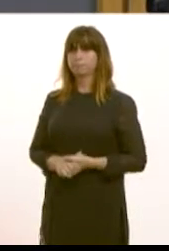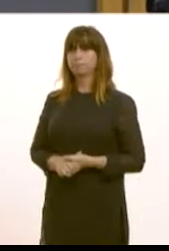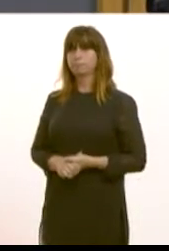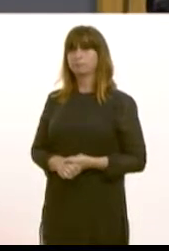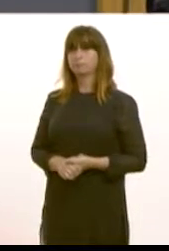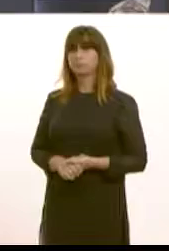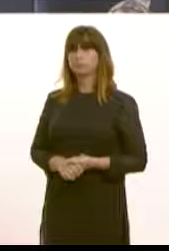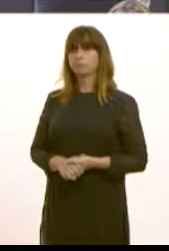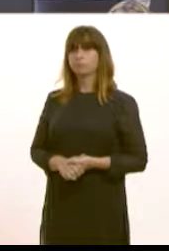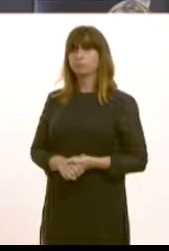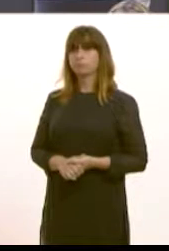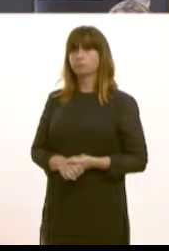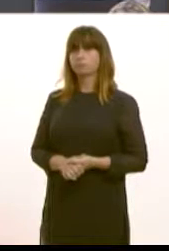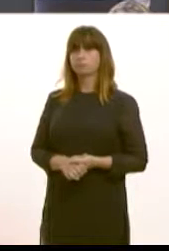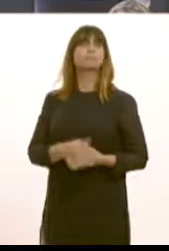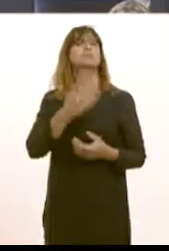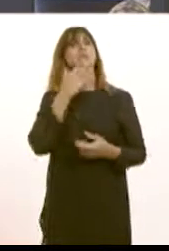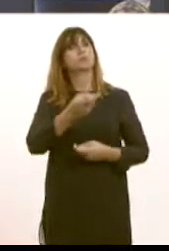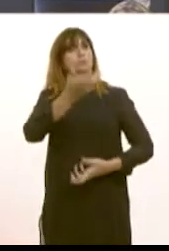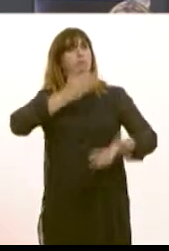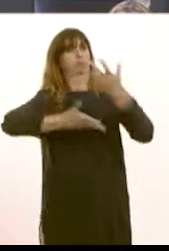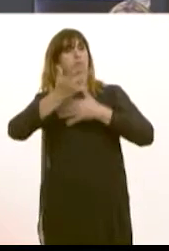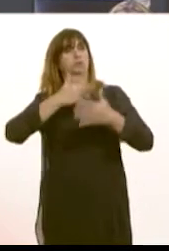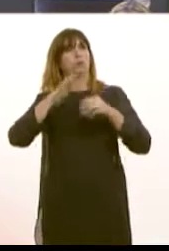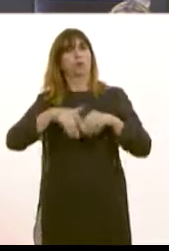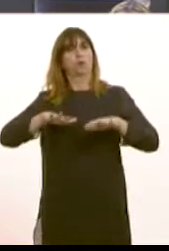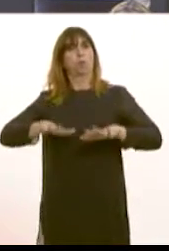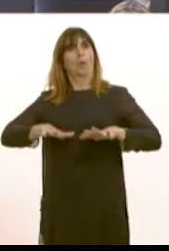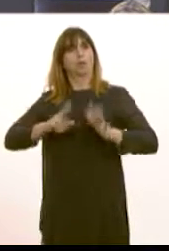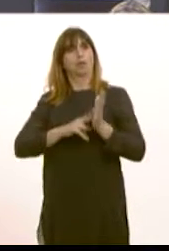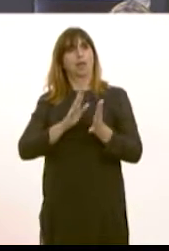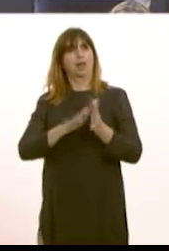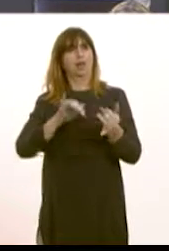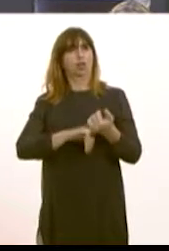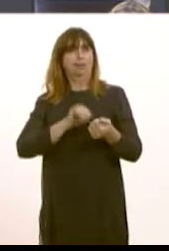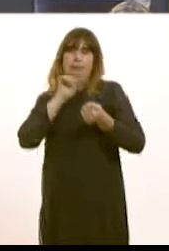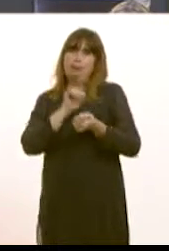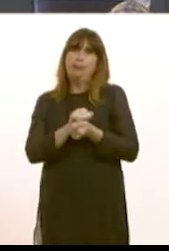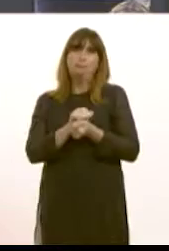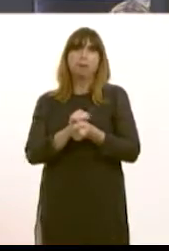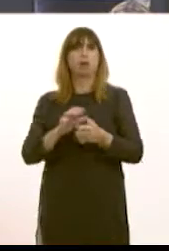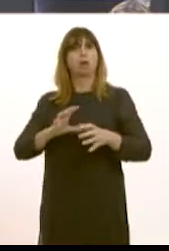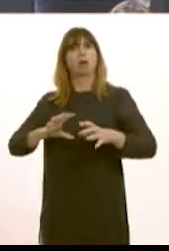Will the First Minister make a statement on how the Welsh NHS maintains the principle of being free at the point of care?